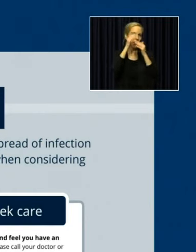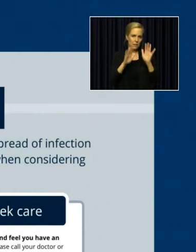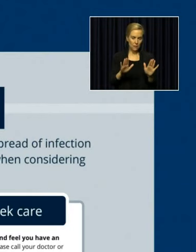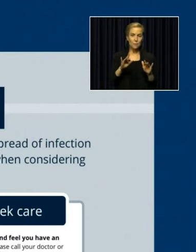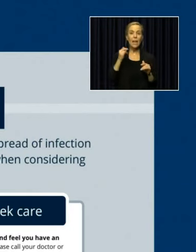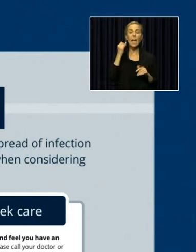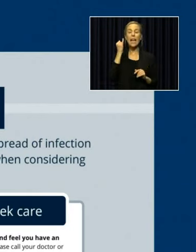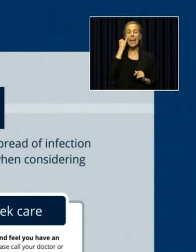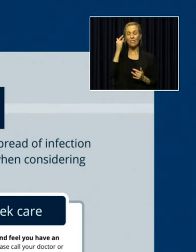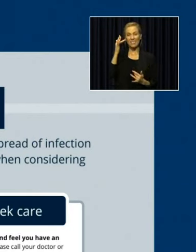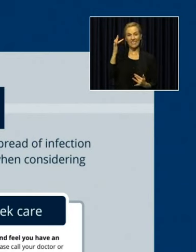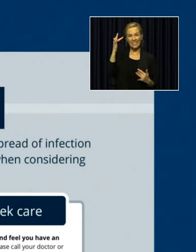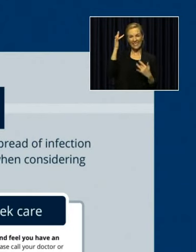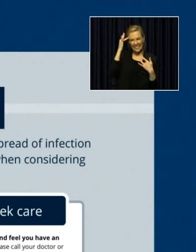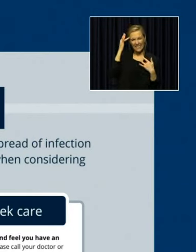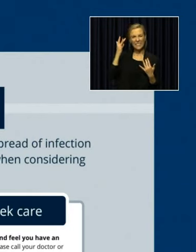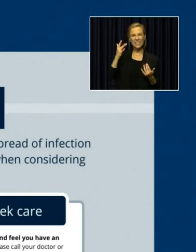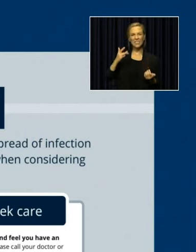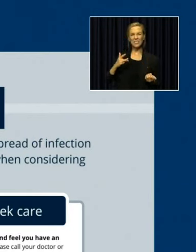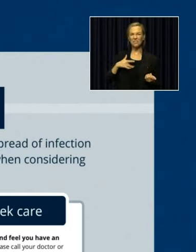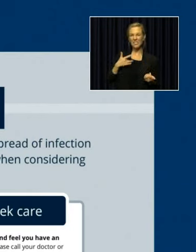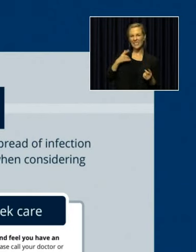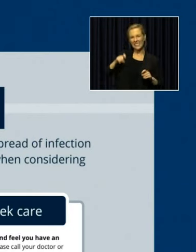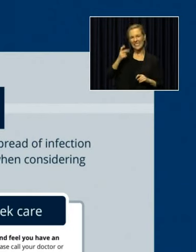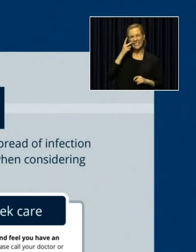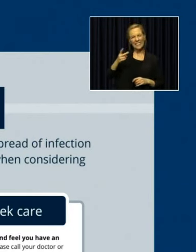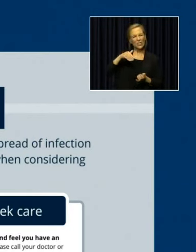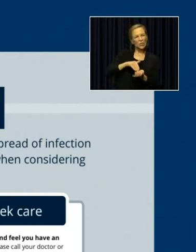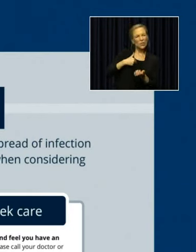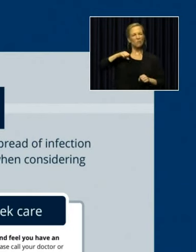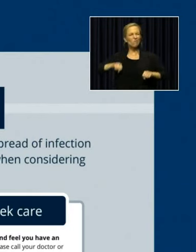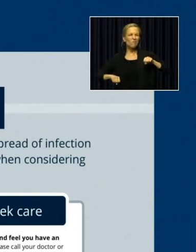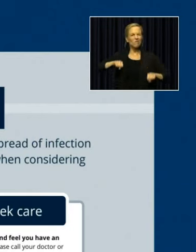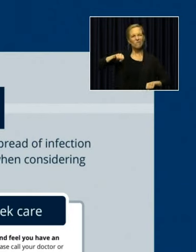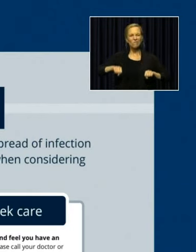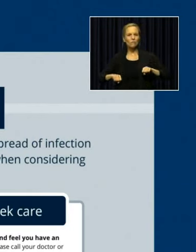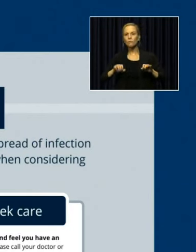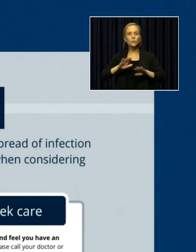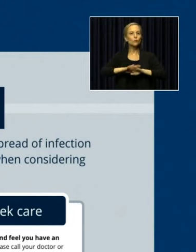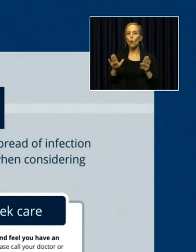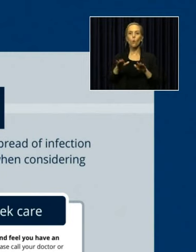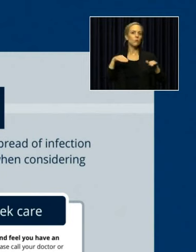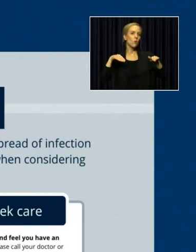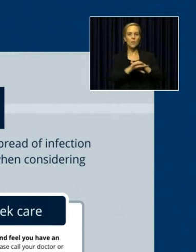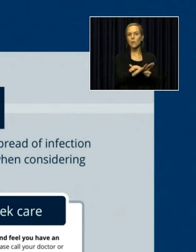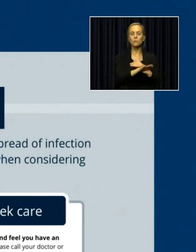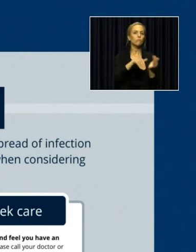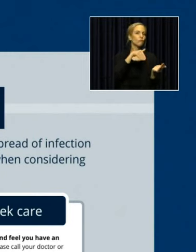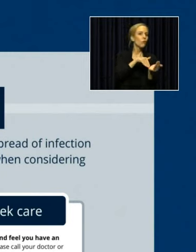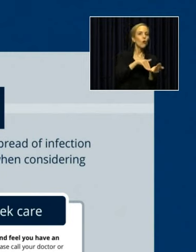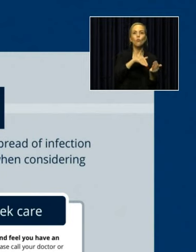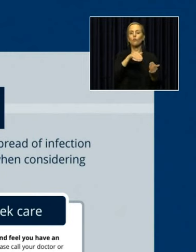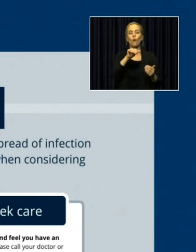MEDICAID. MAKE SURE THAT YOU HAVE THE DOLLARS THAT ARE OUT THERE TO GET BY, AND WE NEED EVERYONE TO HAVE HEALTH CARE COVERAGE.